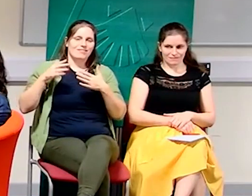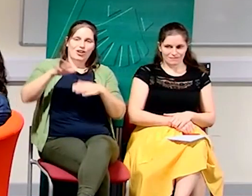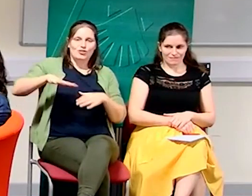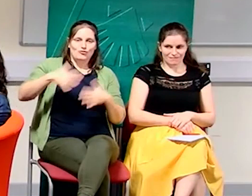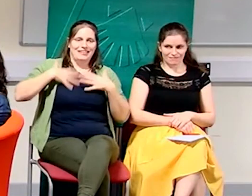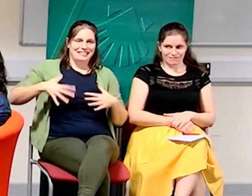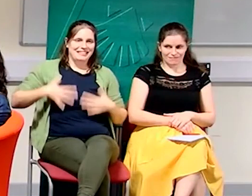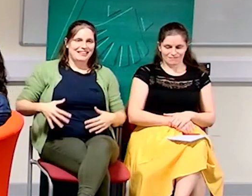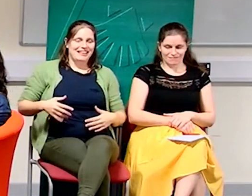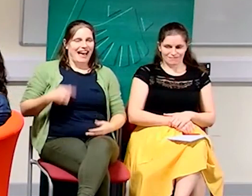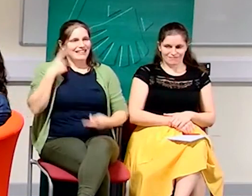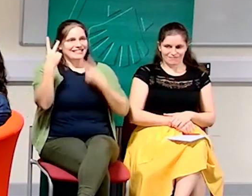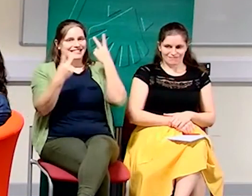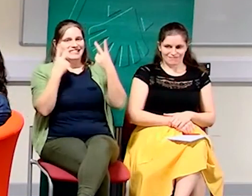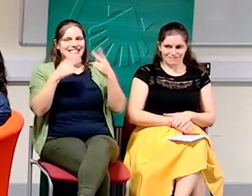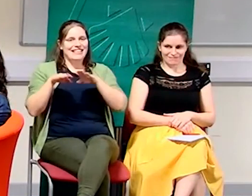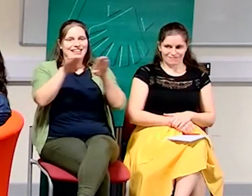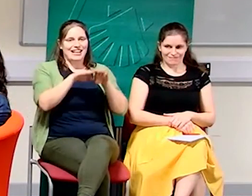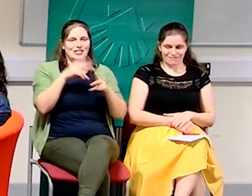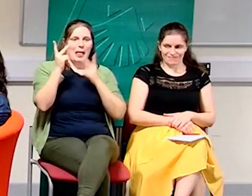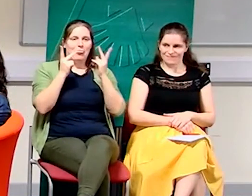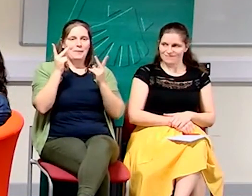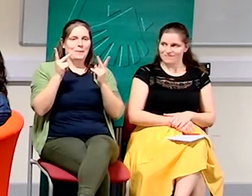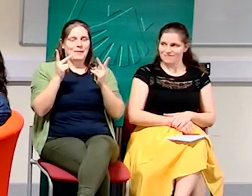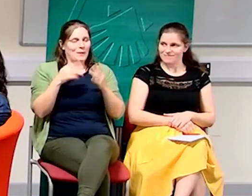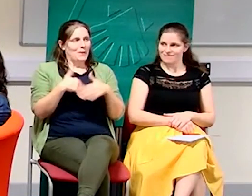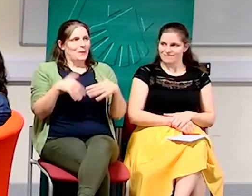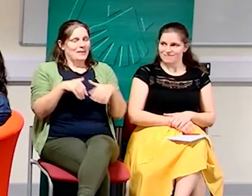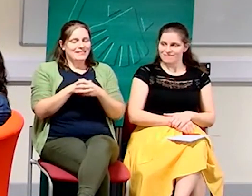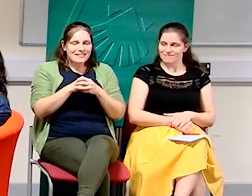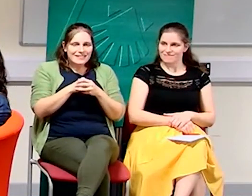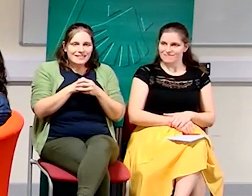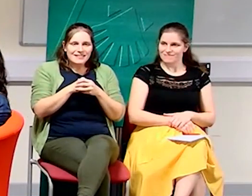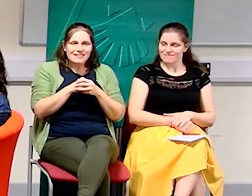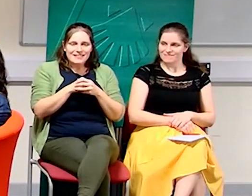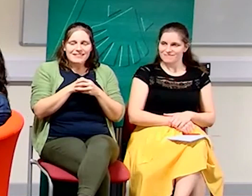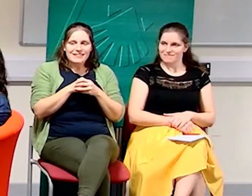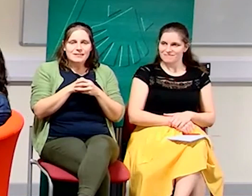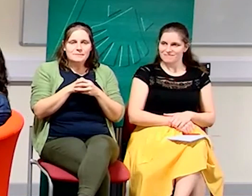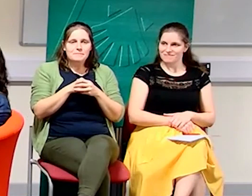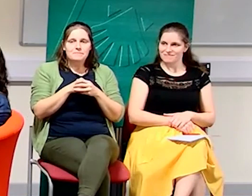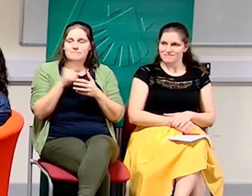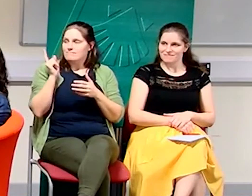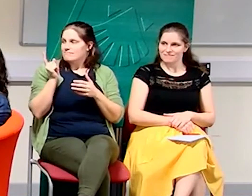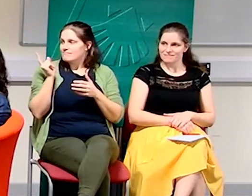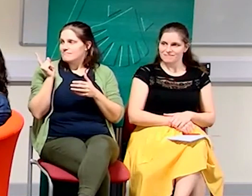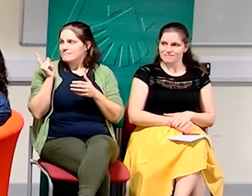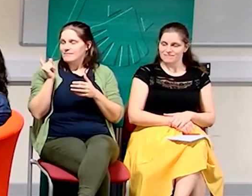a few times that means we won um we uh made it to the men's team like we call it a men's team